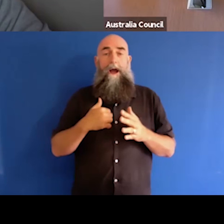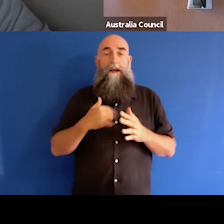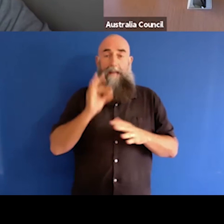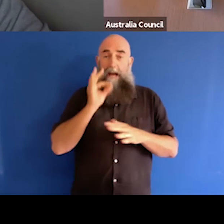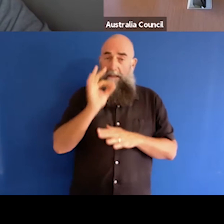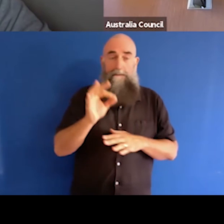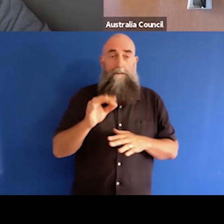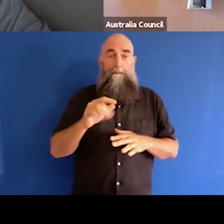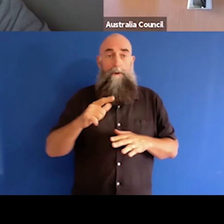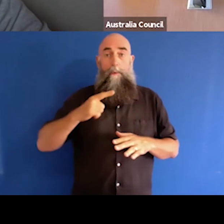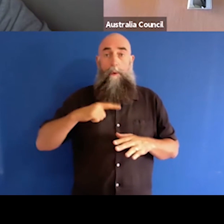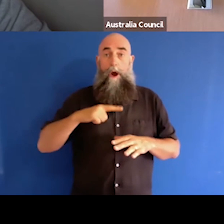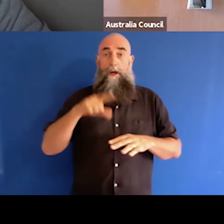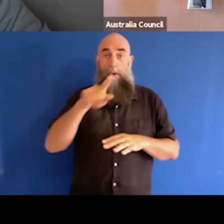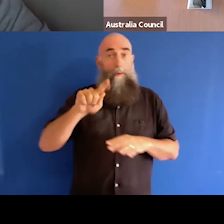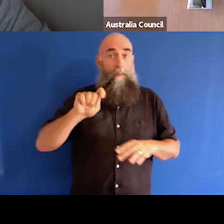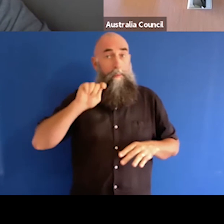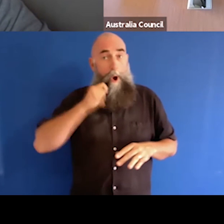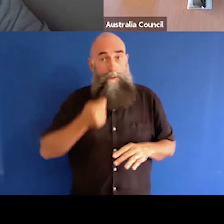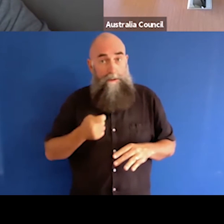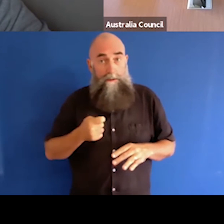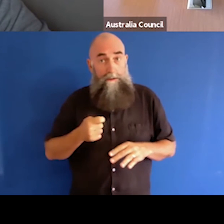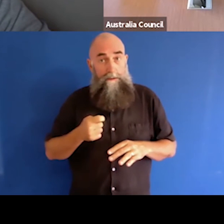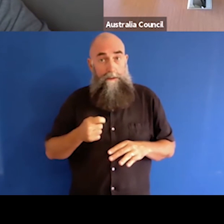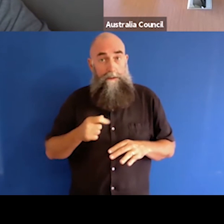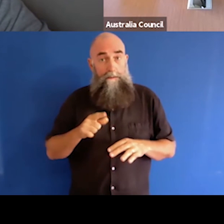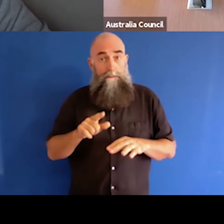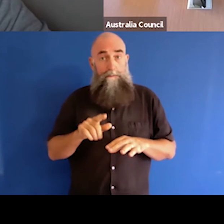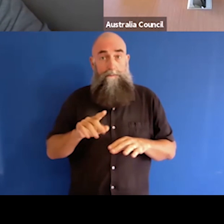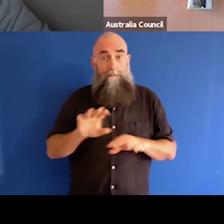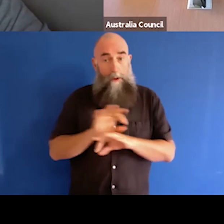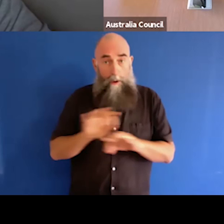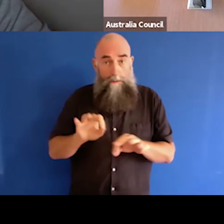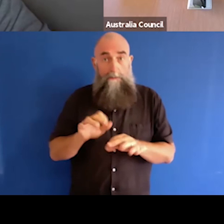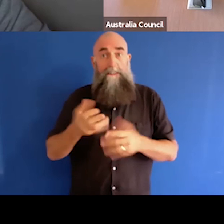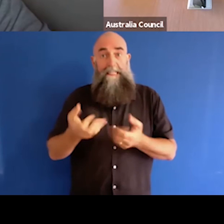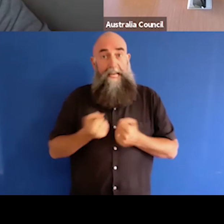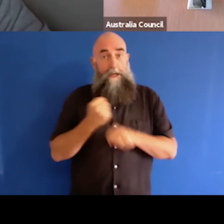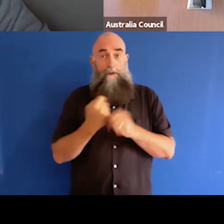I think we've touched on a few of these before. But it's good to just reiterate. I might say a